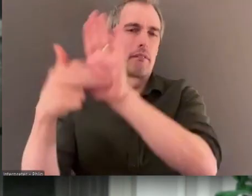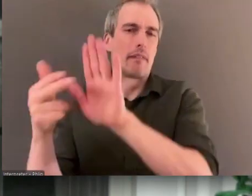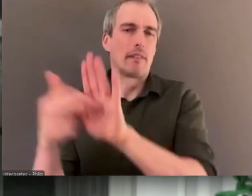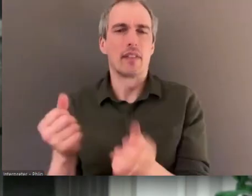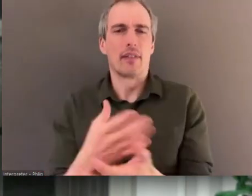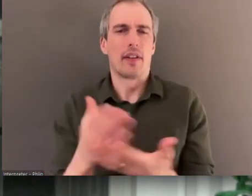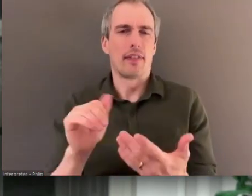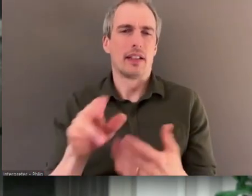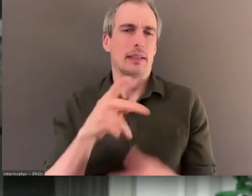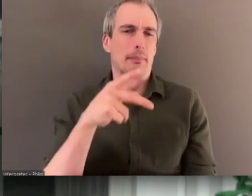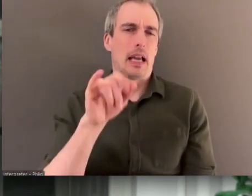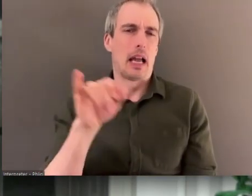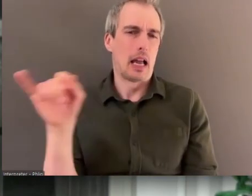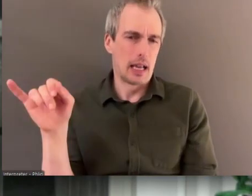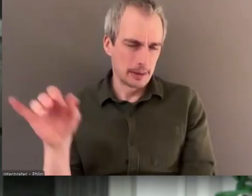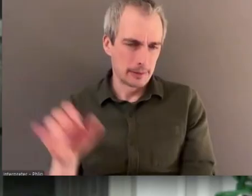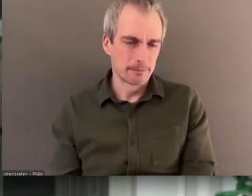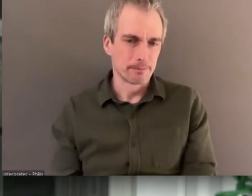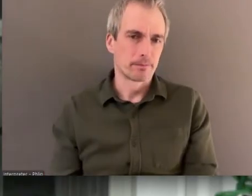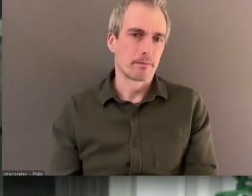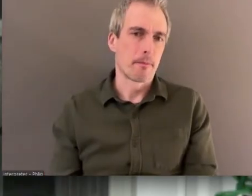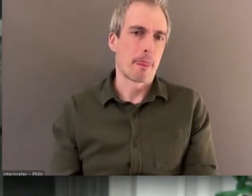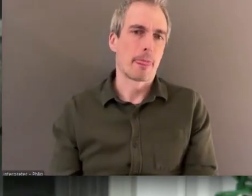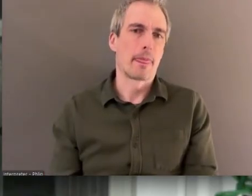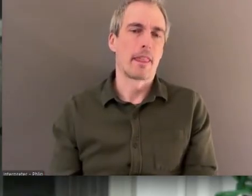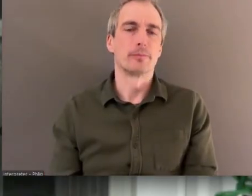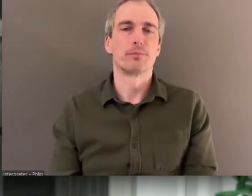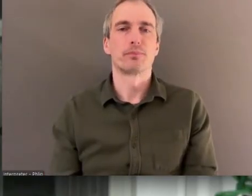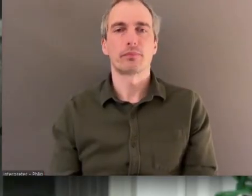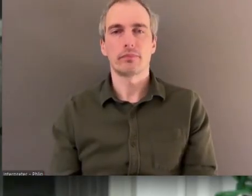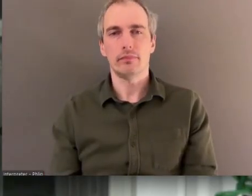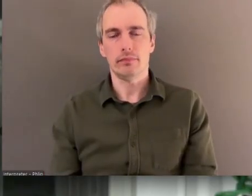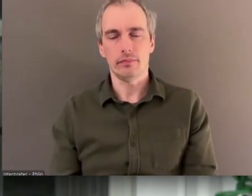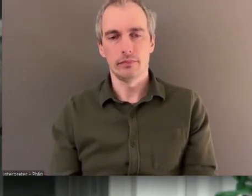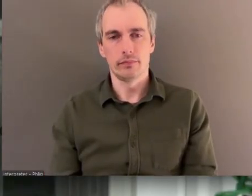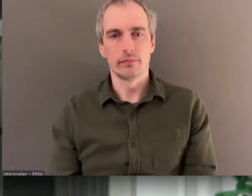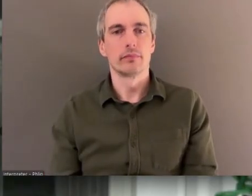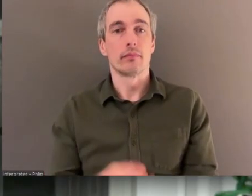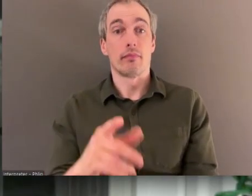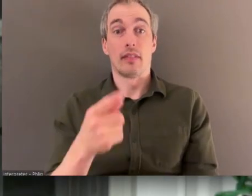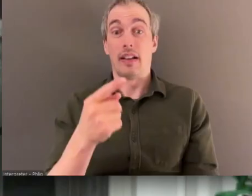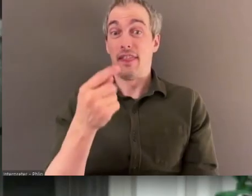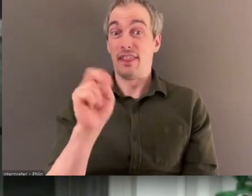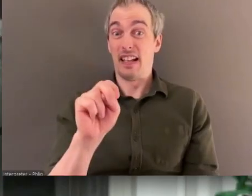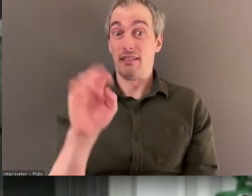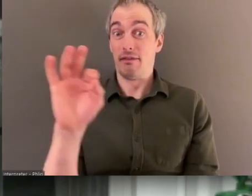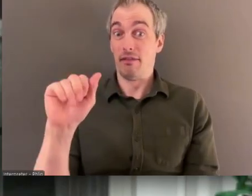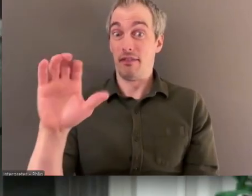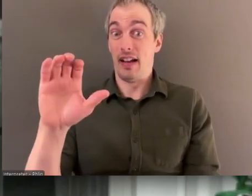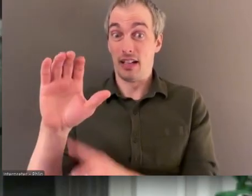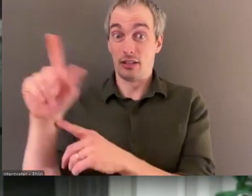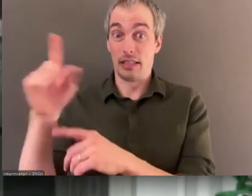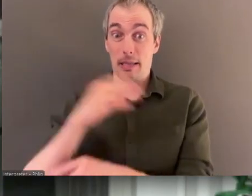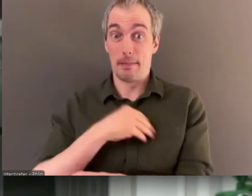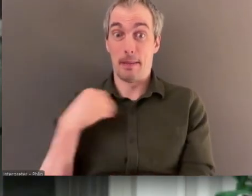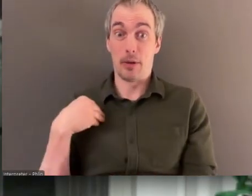And then makes the faculty member confirm that this is intended for publishing to a cloud model